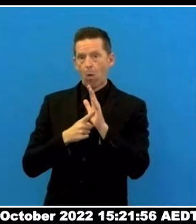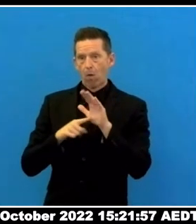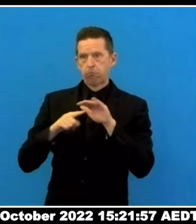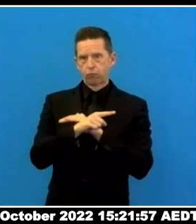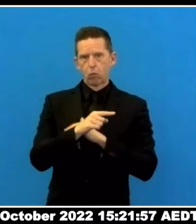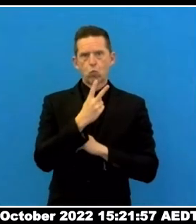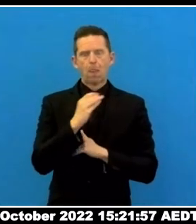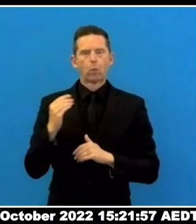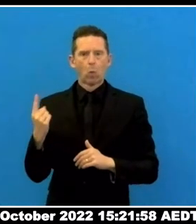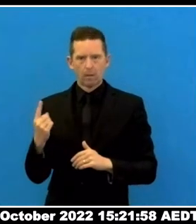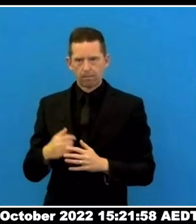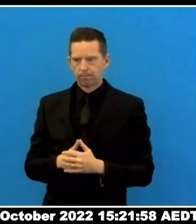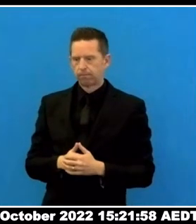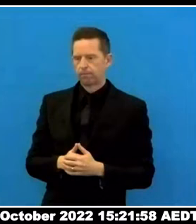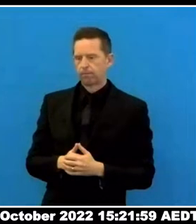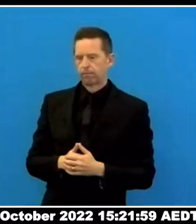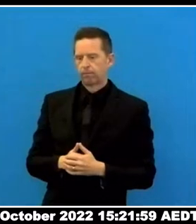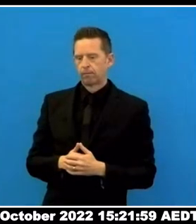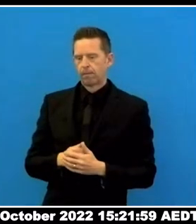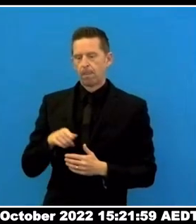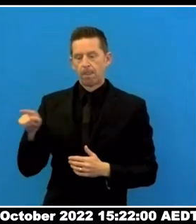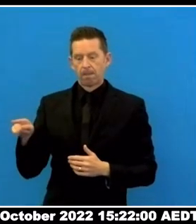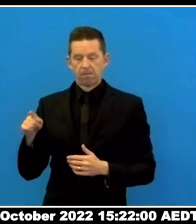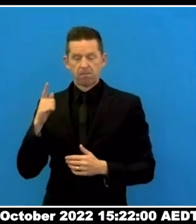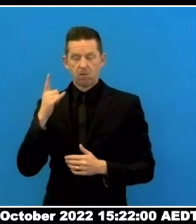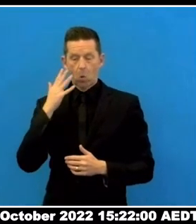And that was the time when we actually grew up, like,